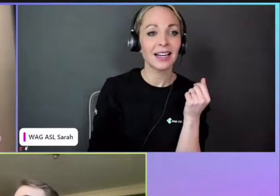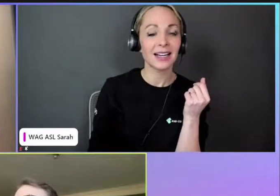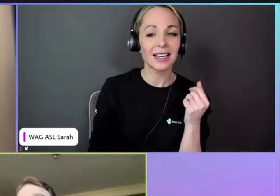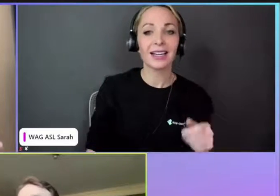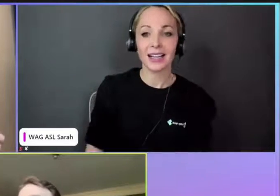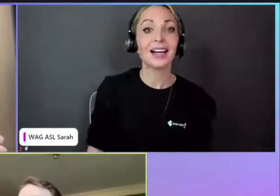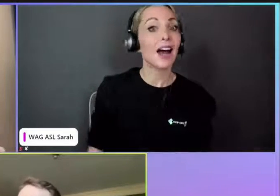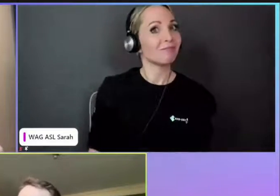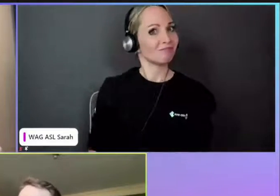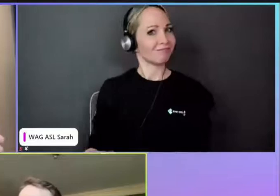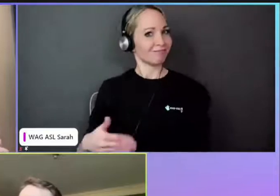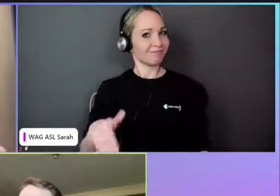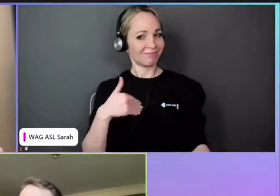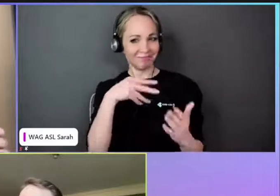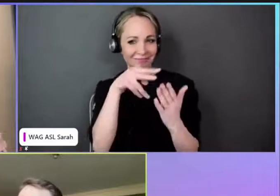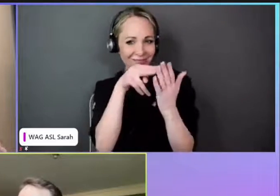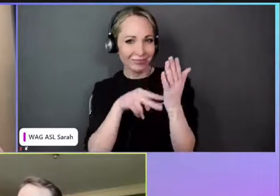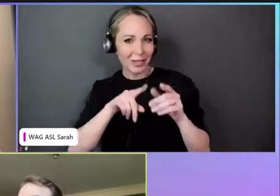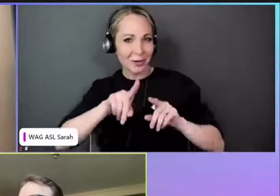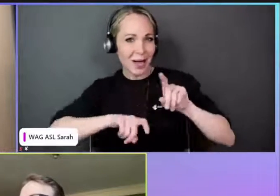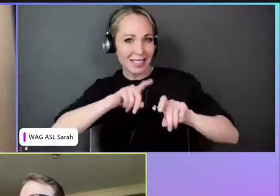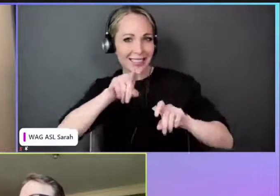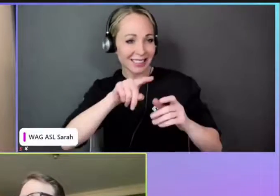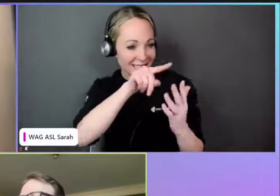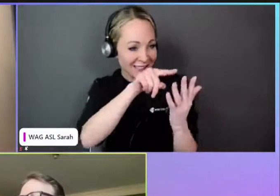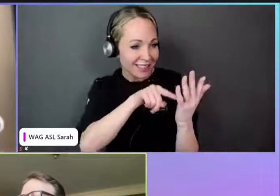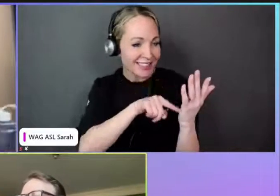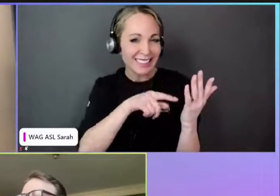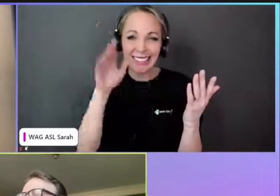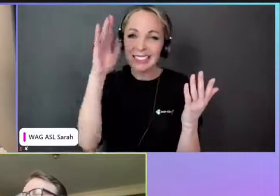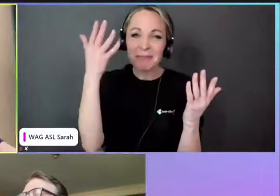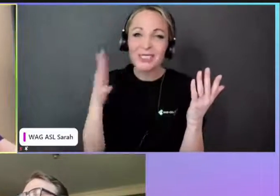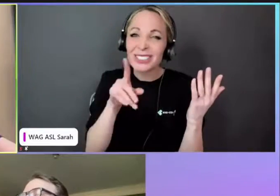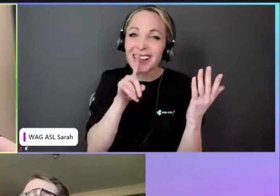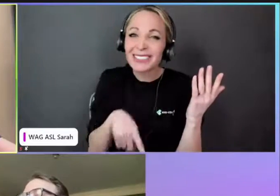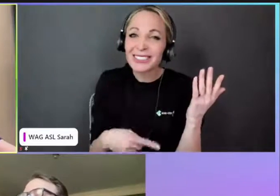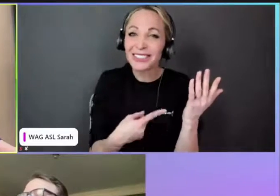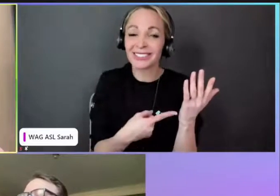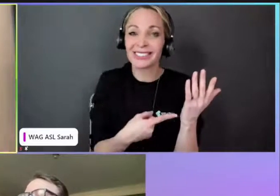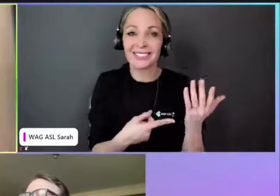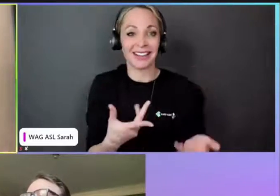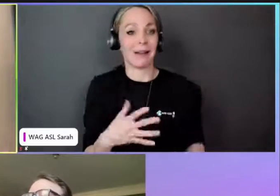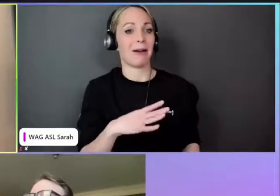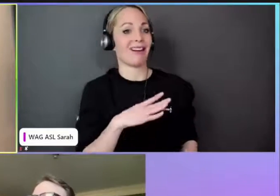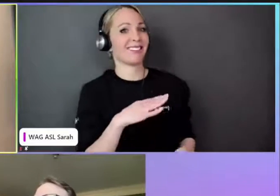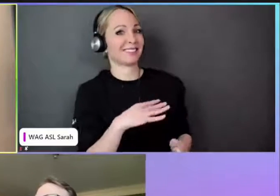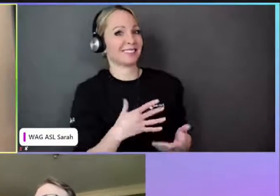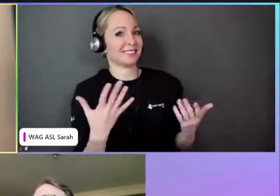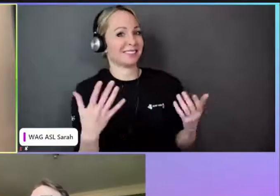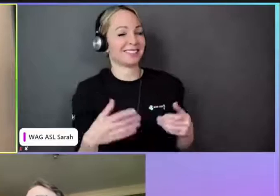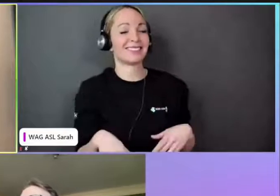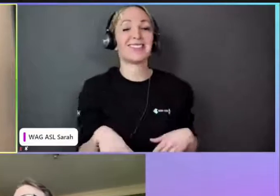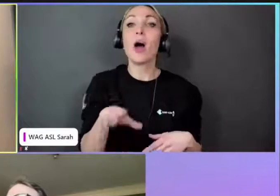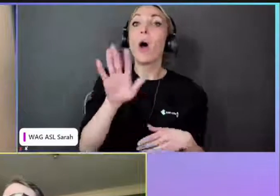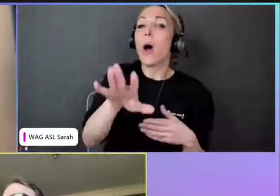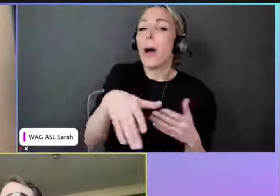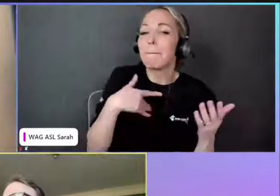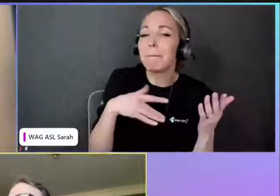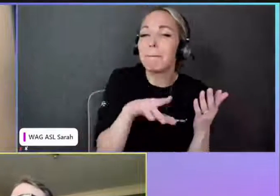Actually, a lot of these questions have been answered. That's awesome. Here's one that wasn't from Diane.